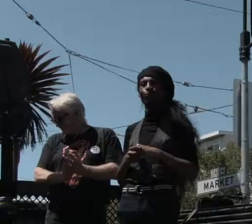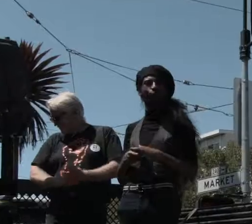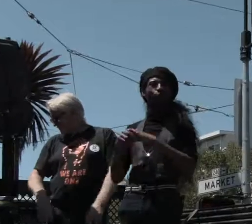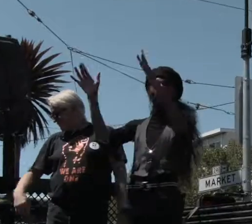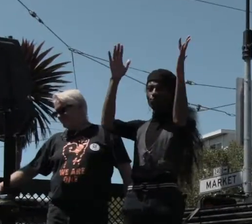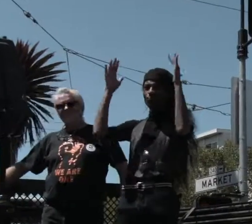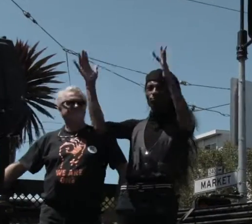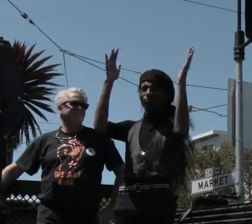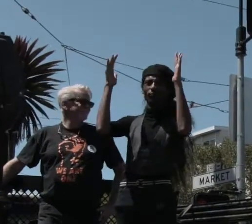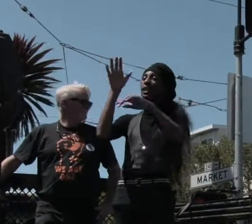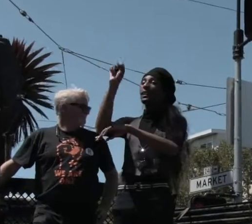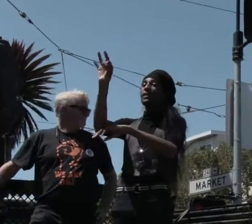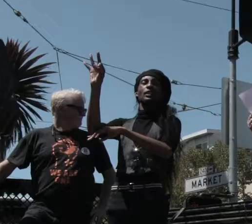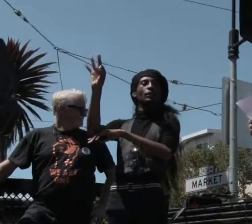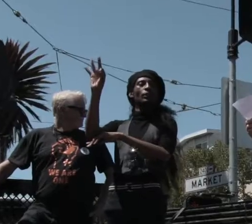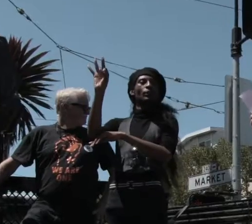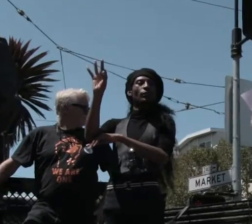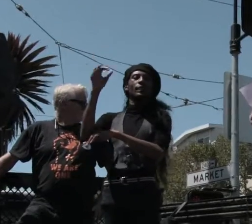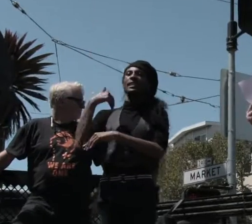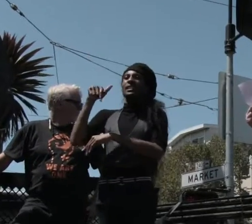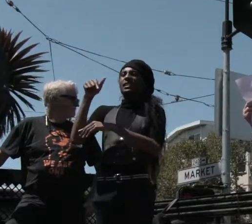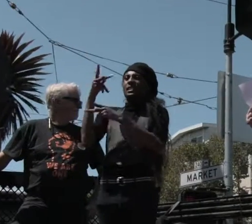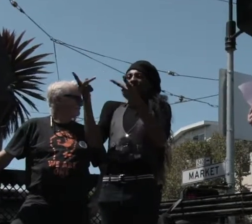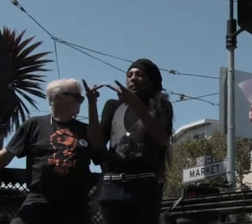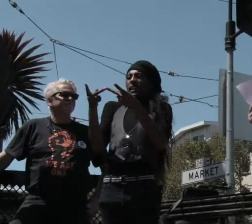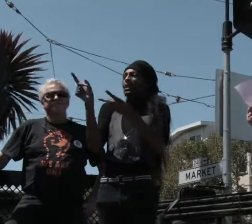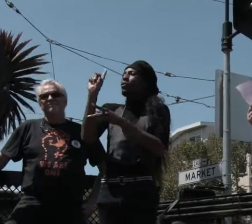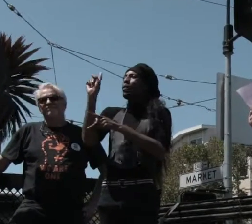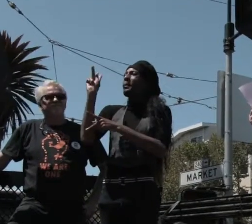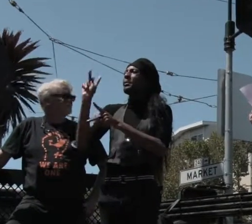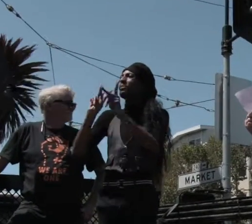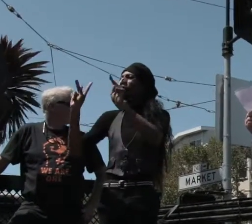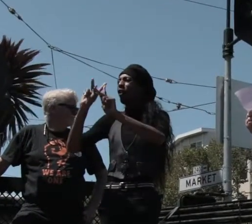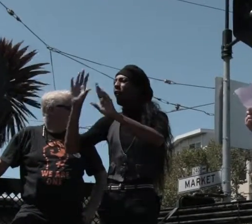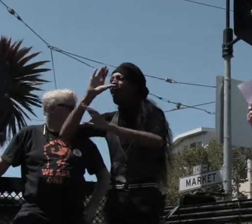San Francisco has always been a place where people go to find community.